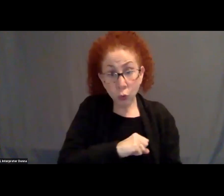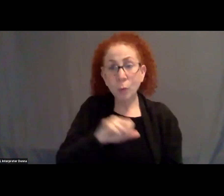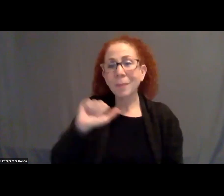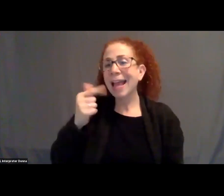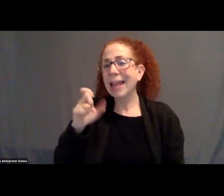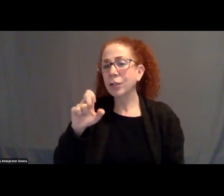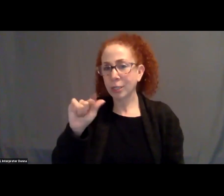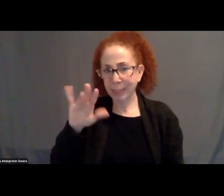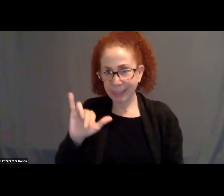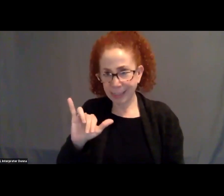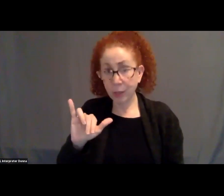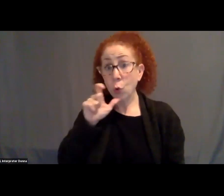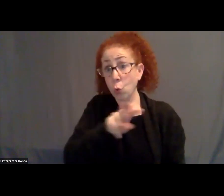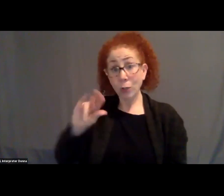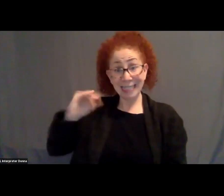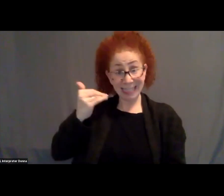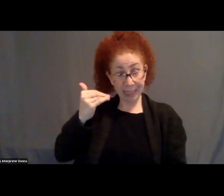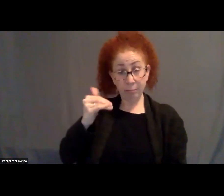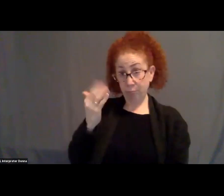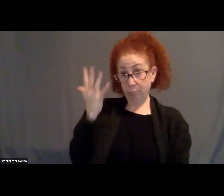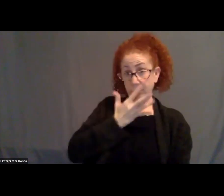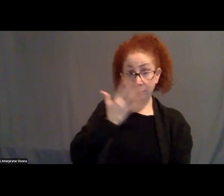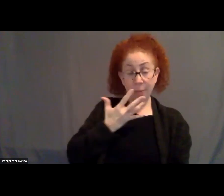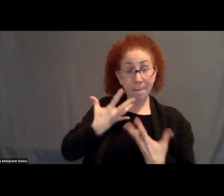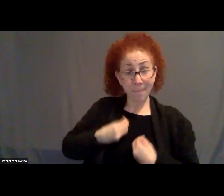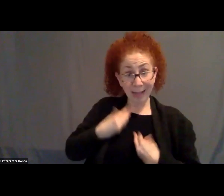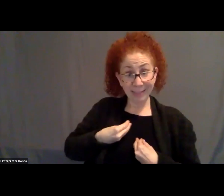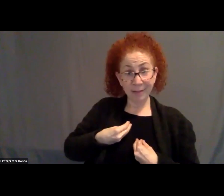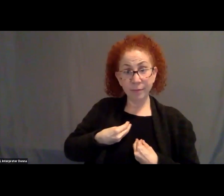who appeared passive, who bore witness or who survived their times.